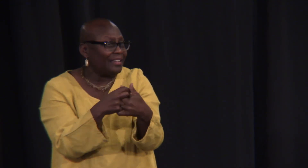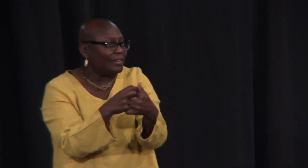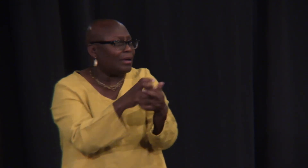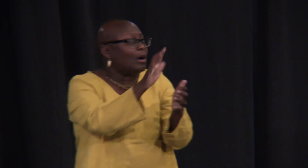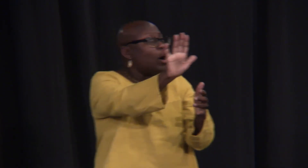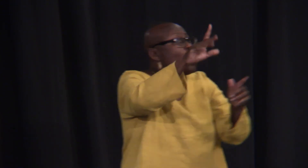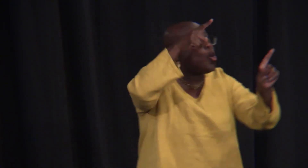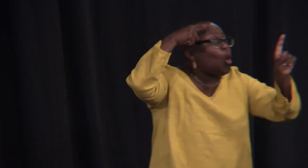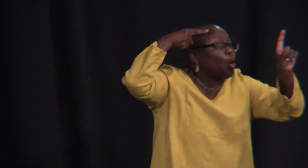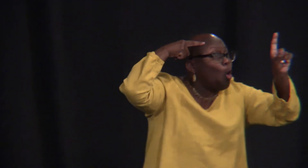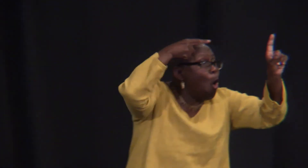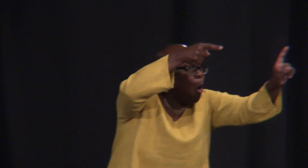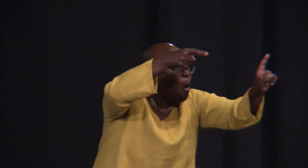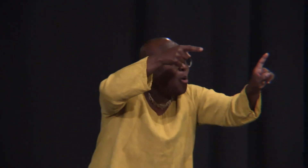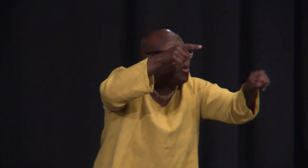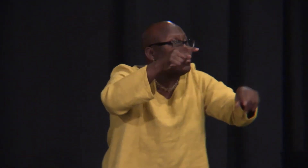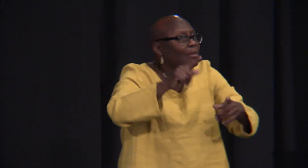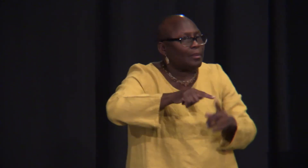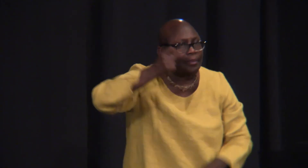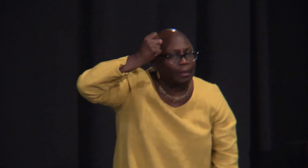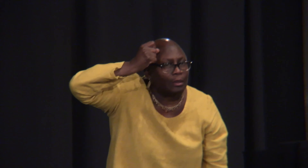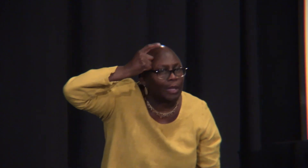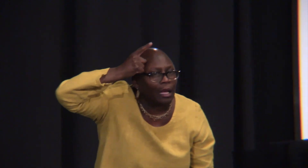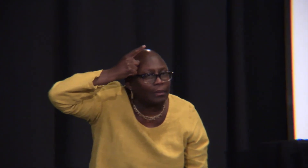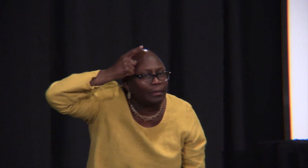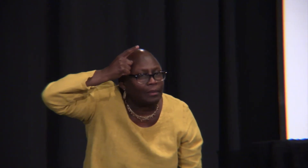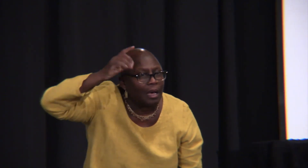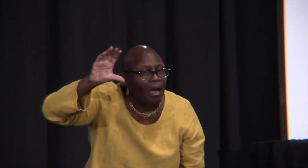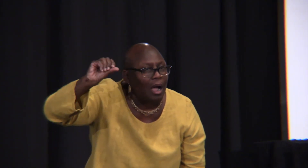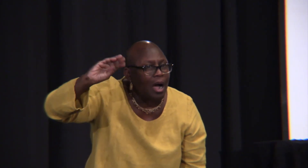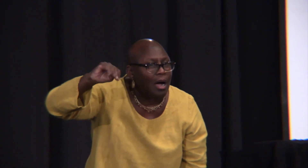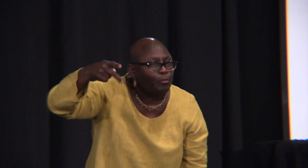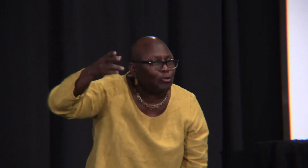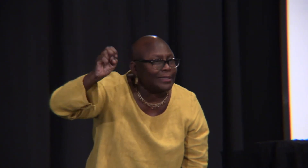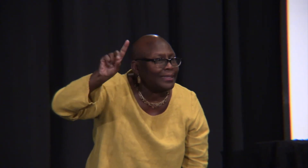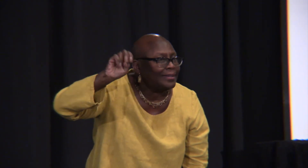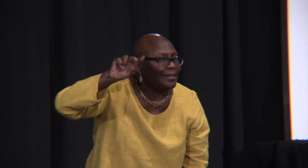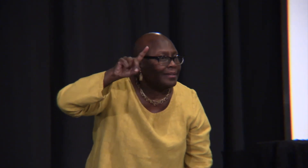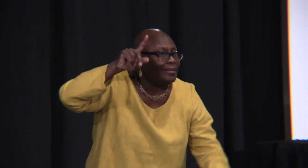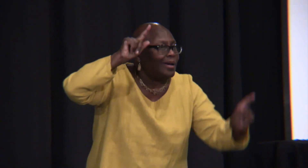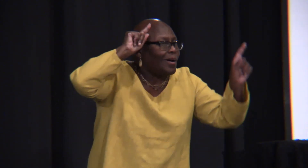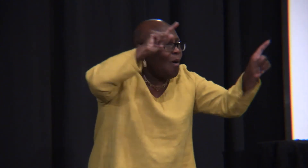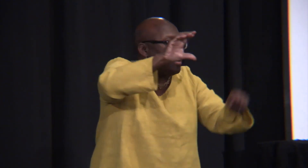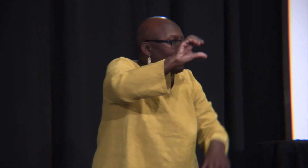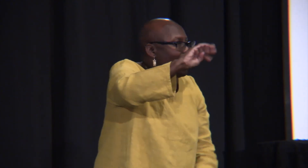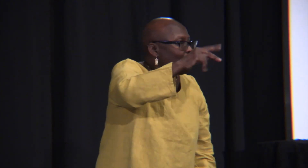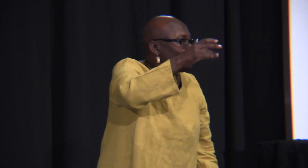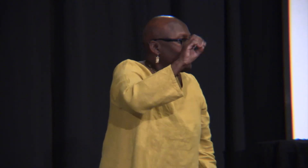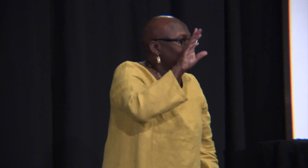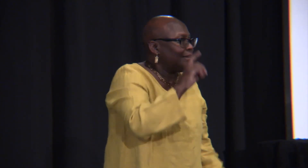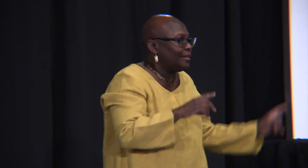If you look at the word order of the sentence, you see the cat, then past tense of run,